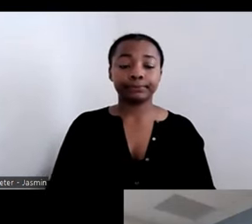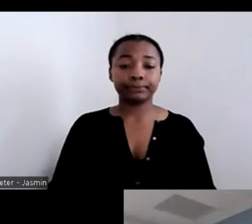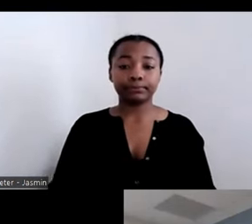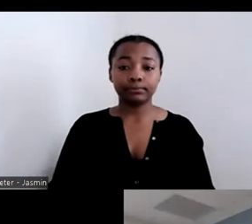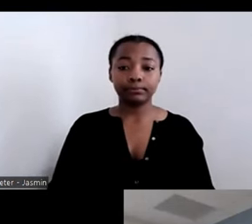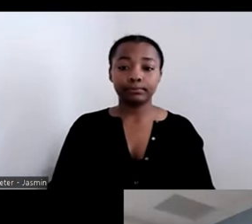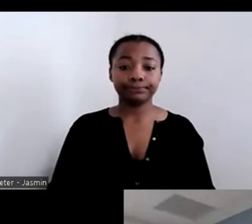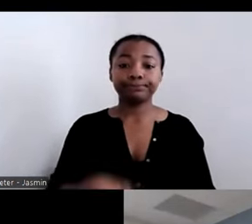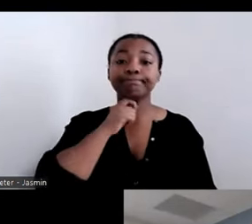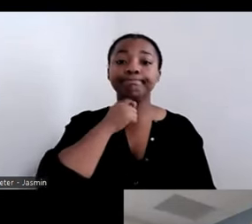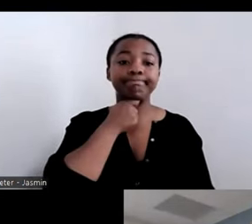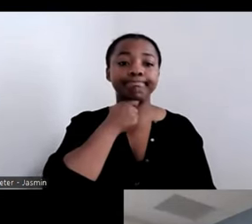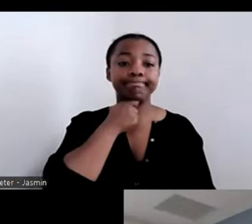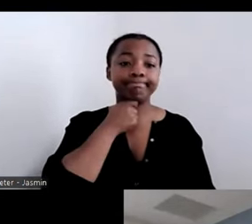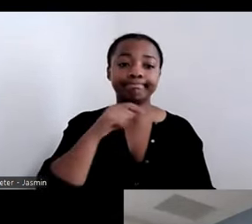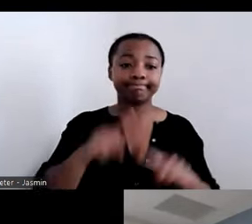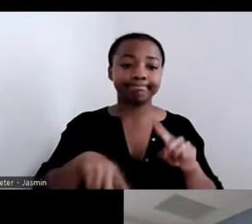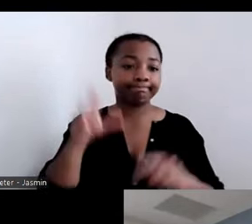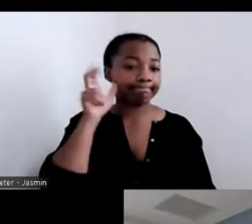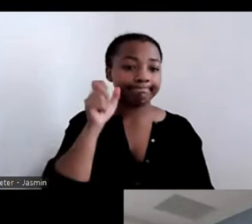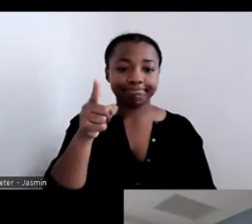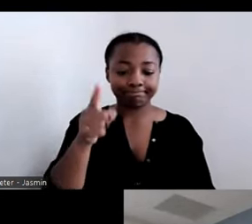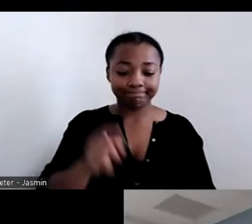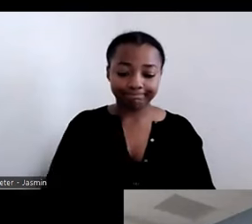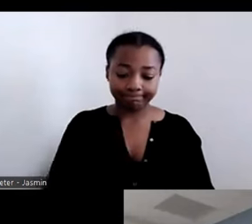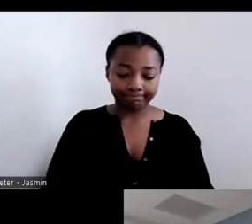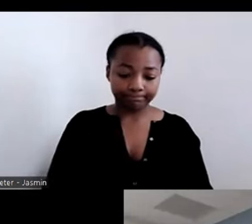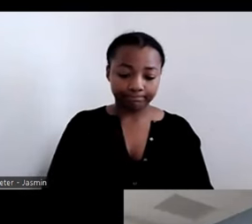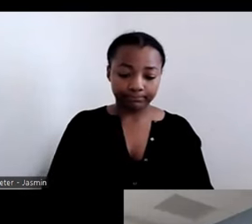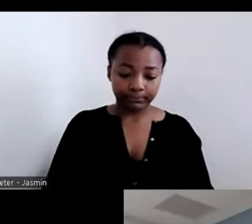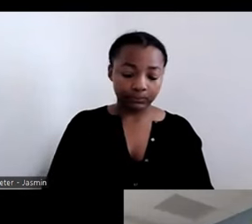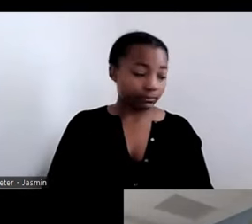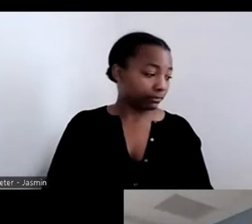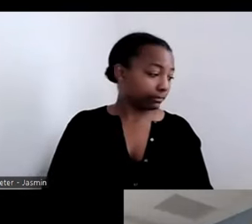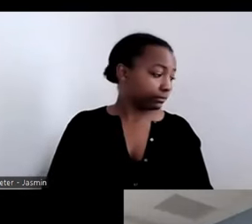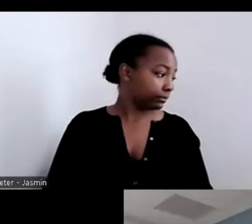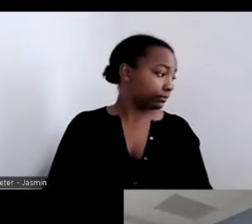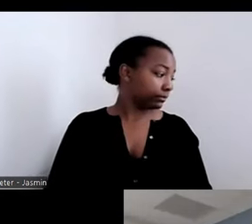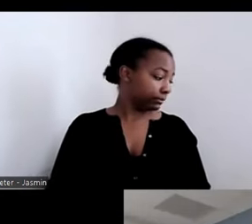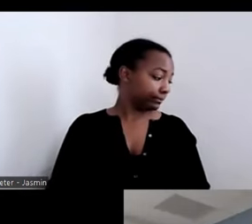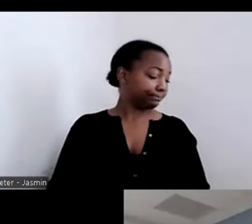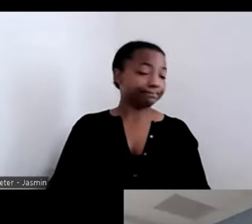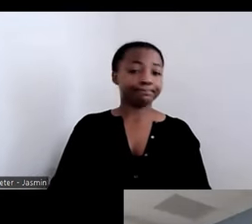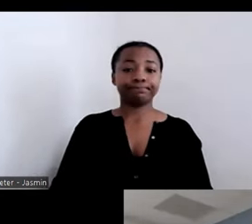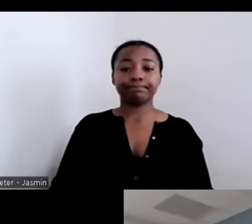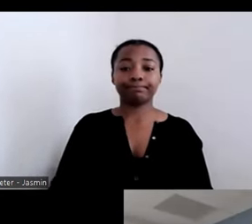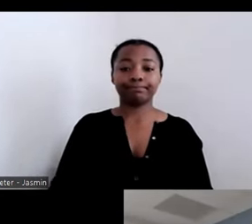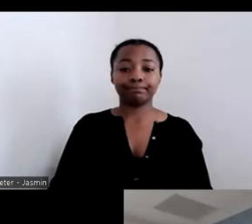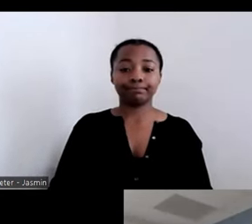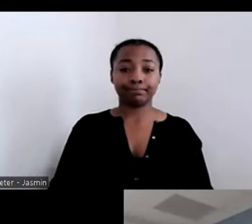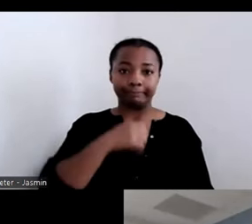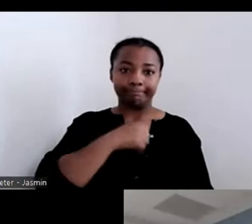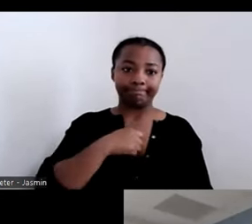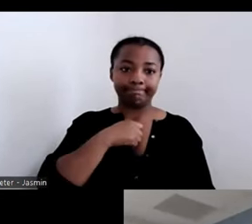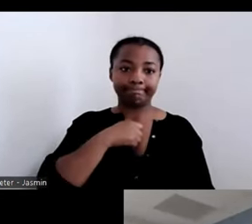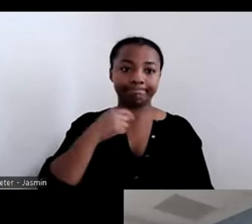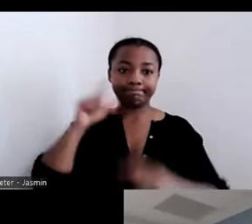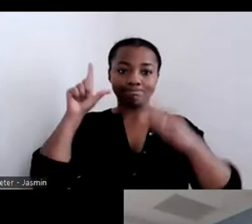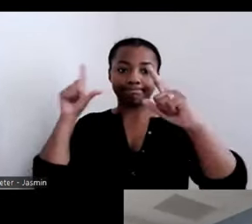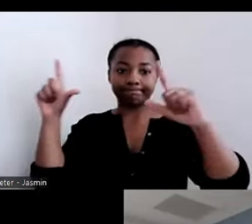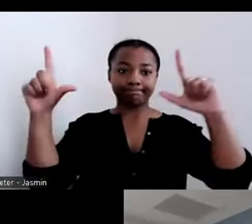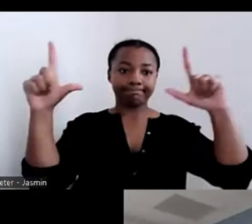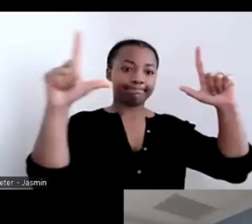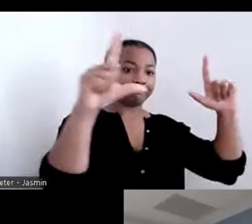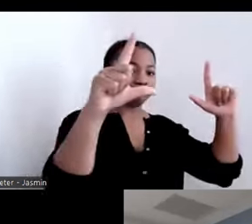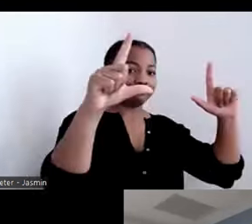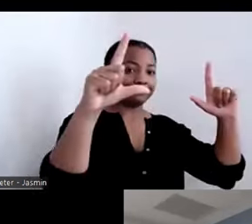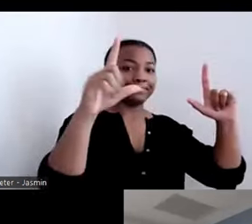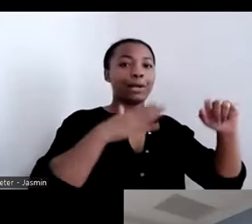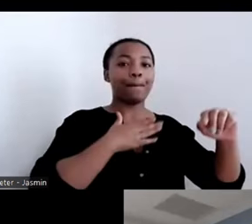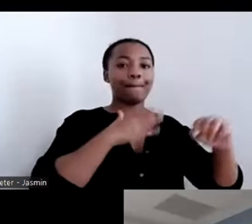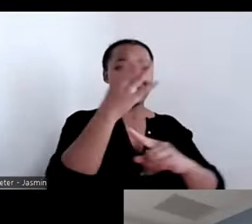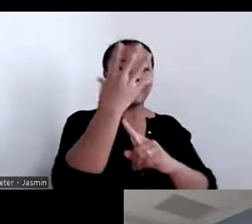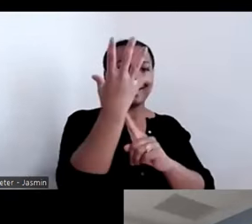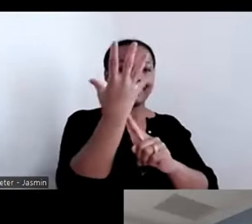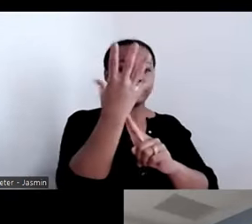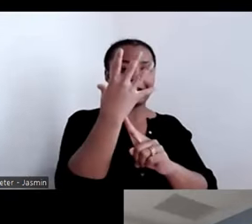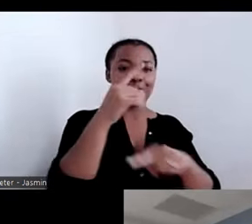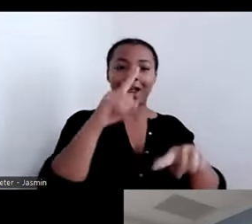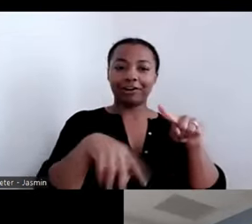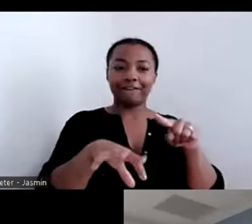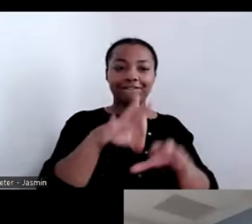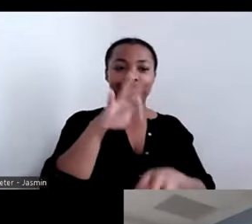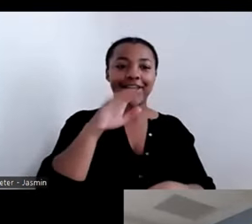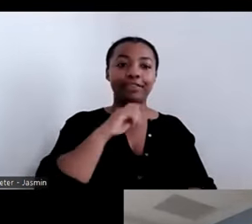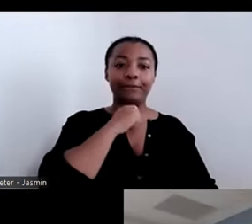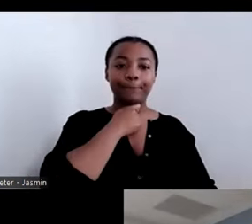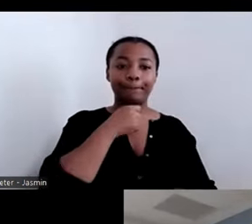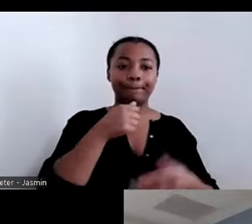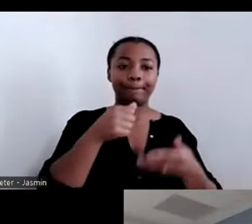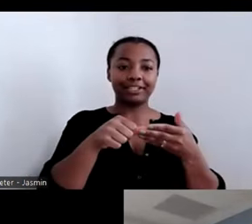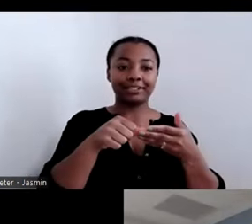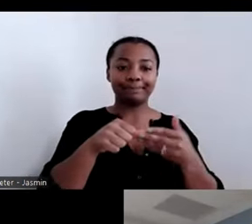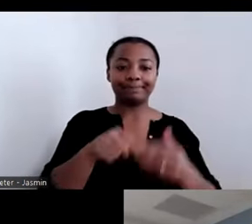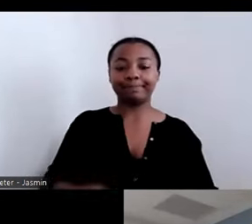I shifted my camera so I couldn’t see my mute button. I think